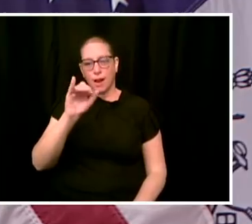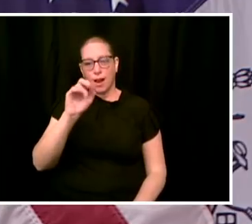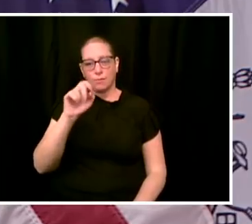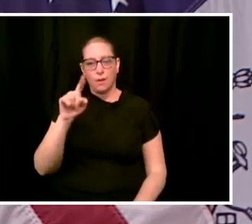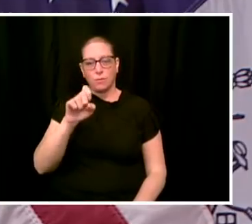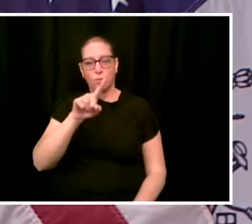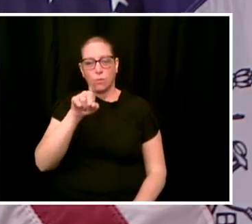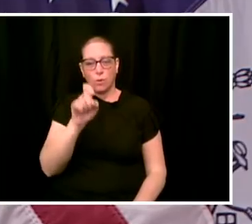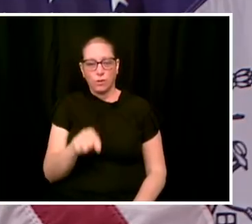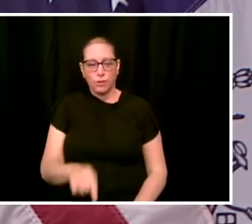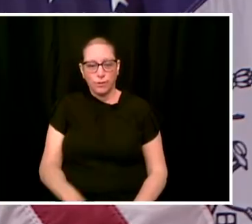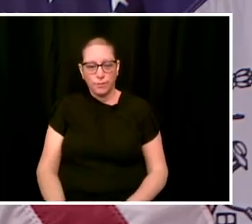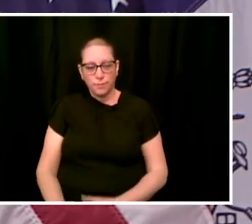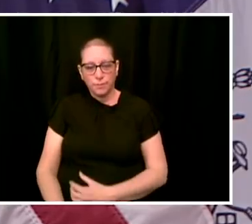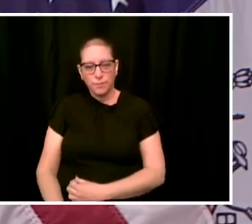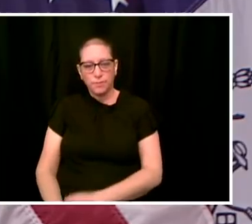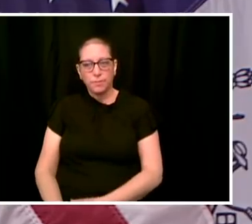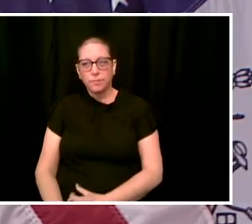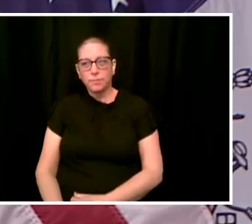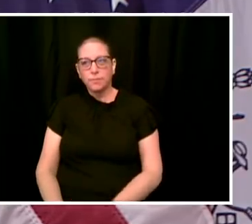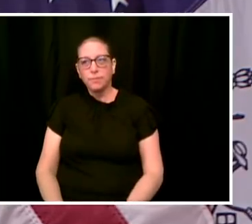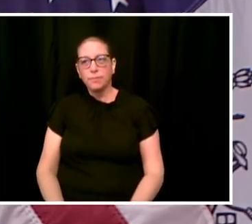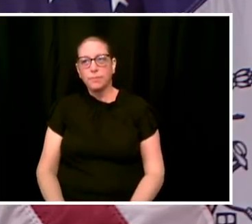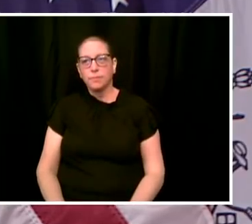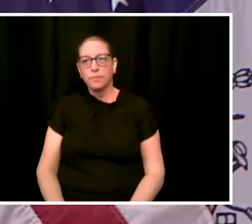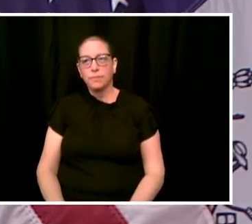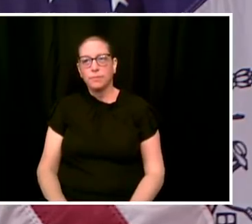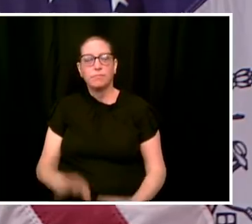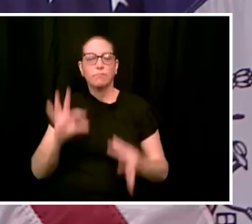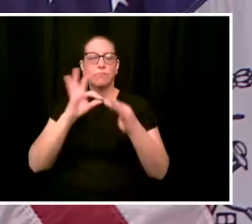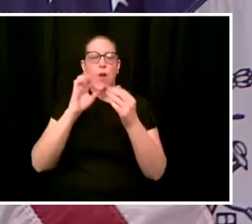RESTRAINED IN THEIR APPROACH.